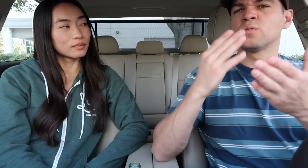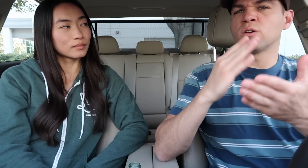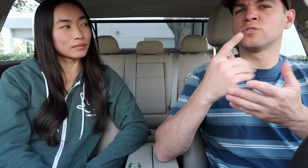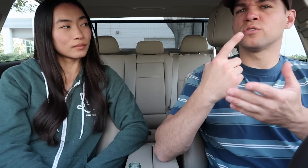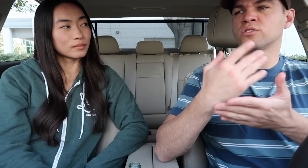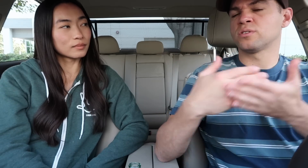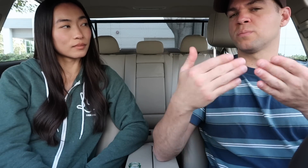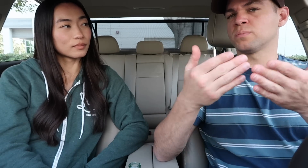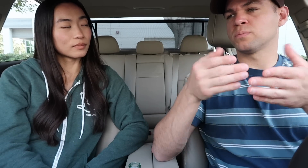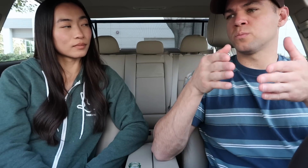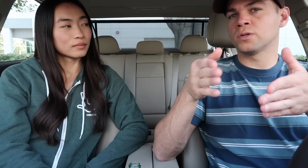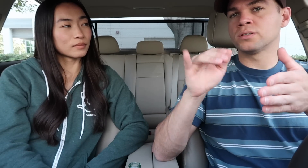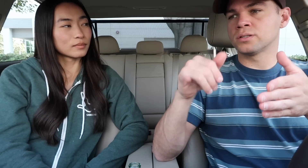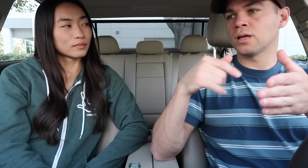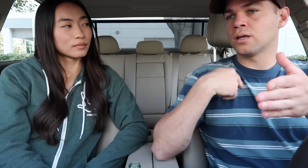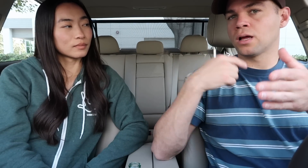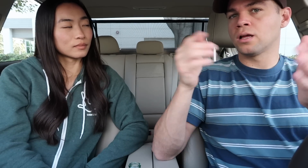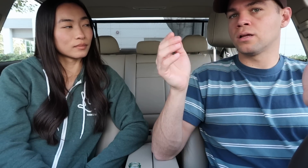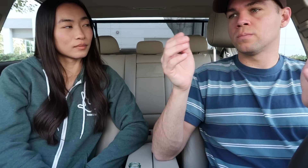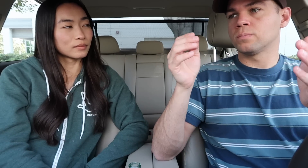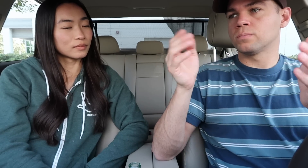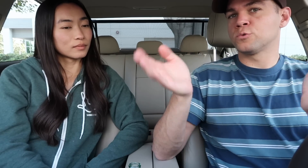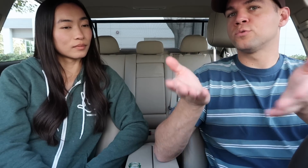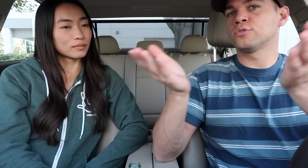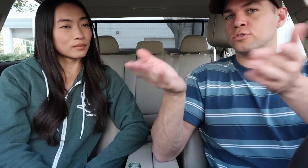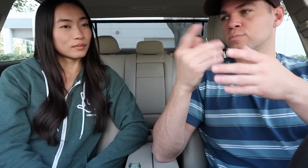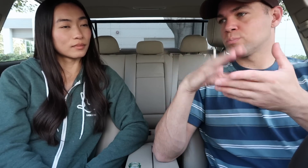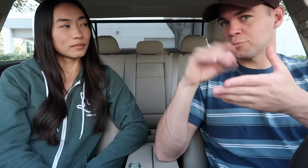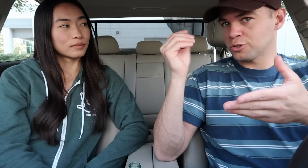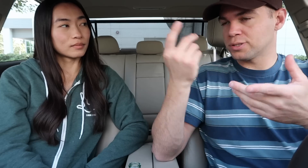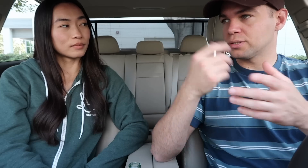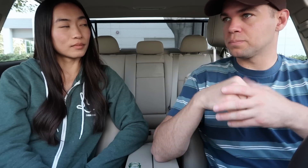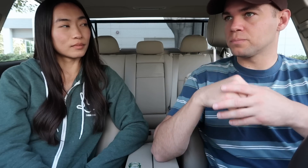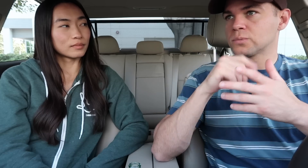here are some ways I encourage people to learn